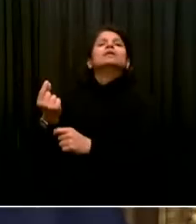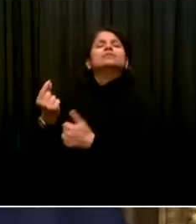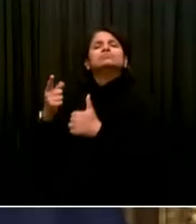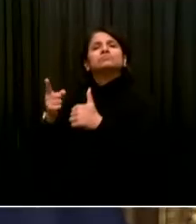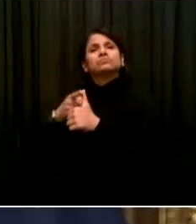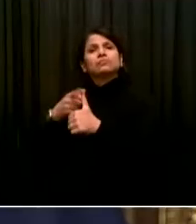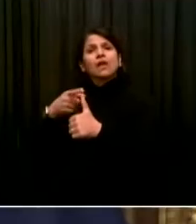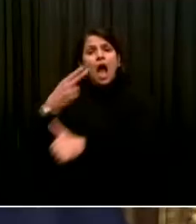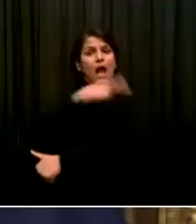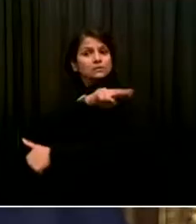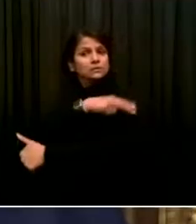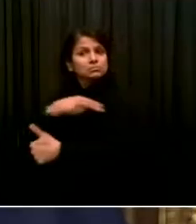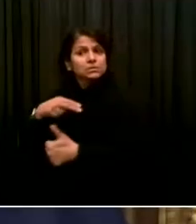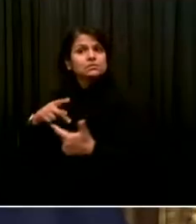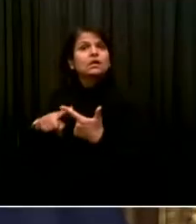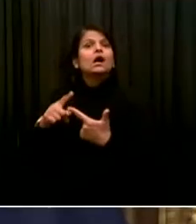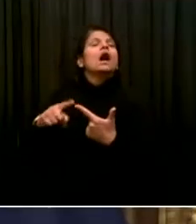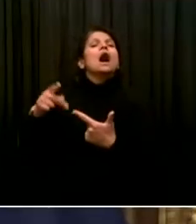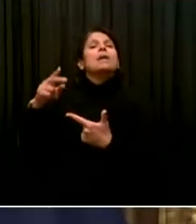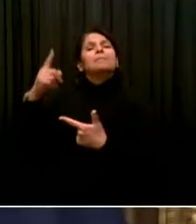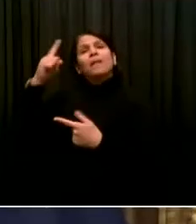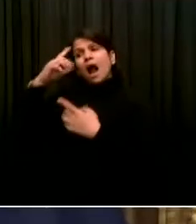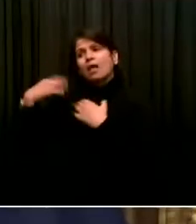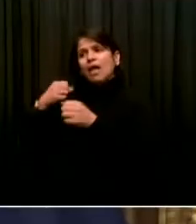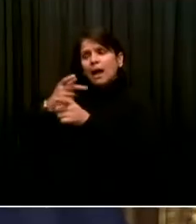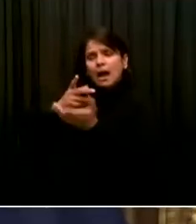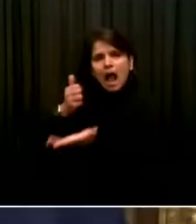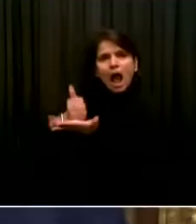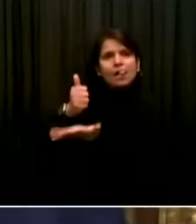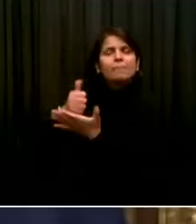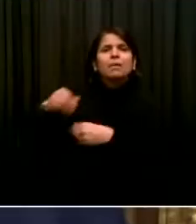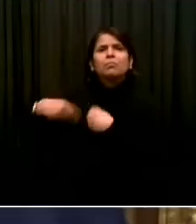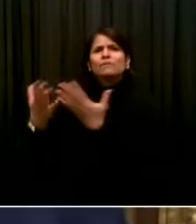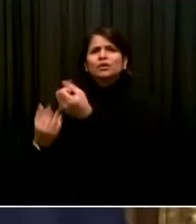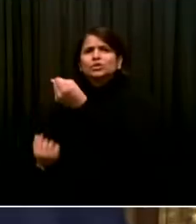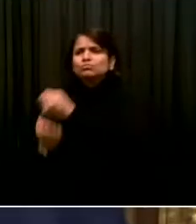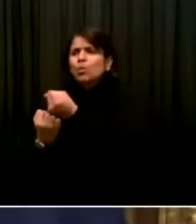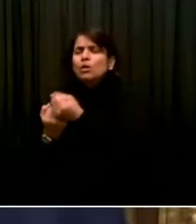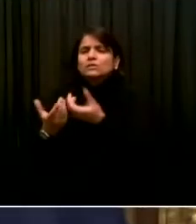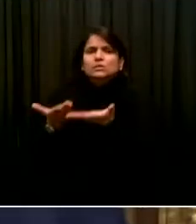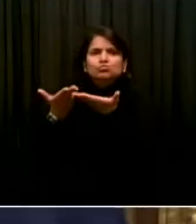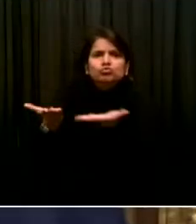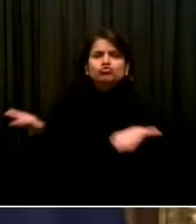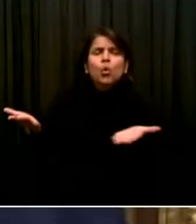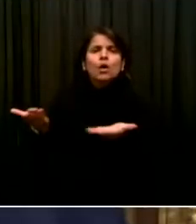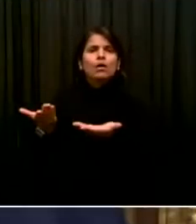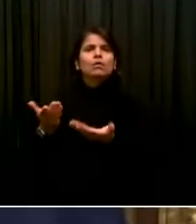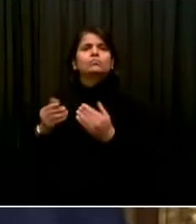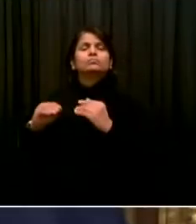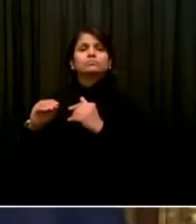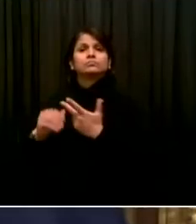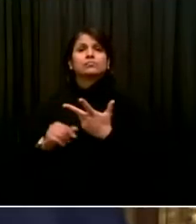ARE GOING TO MAKE SHARE OUR HOSPITALS AND MENTAL HEALTH PROFESSIONALS GET THE RESOURCES THAT